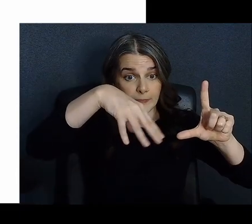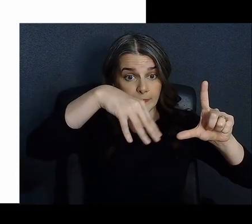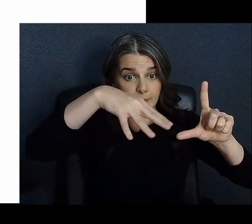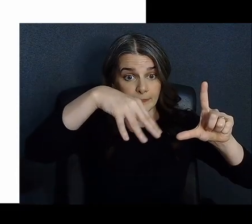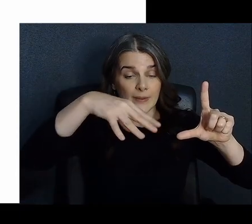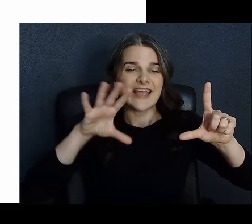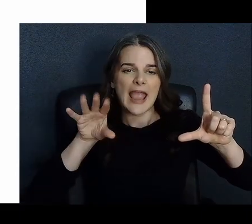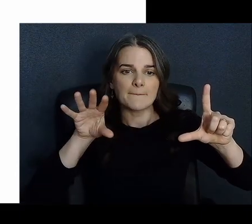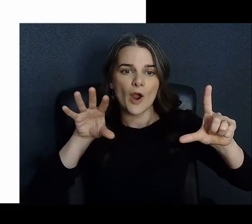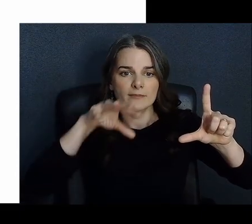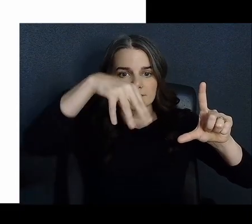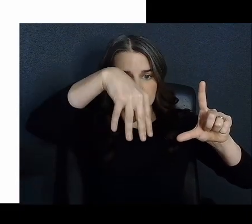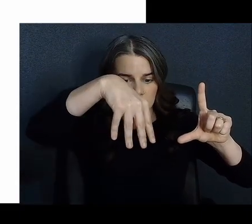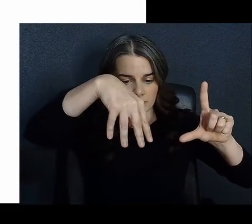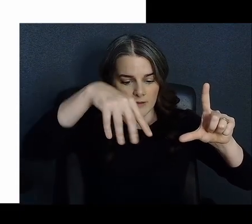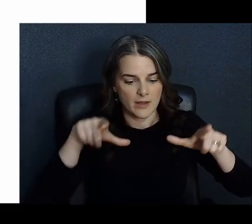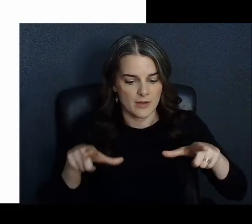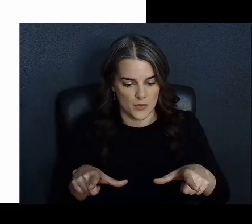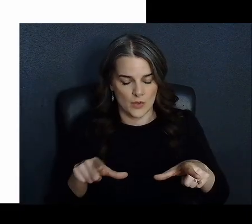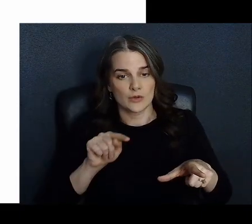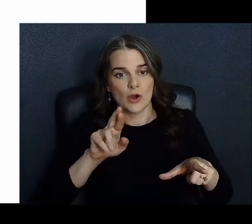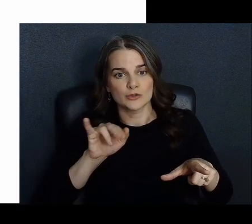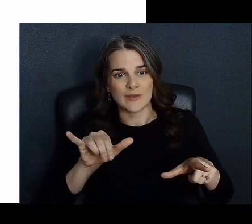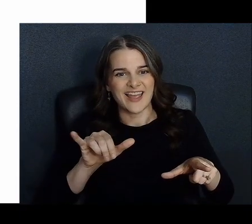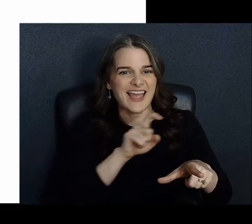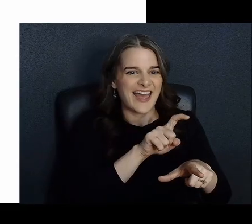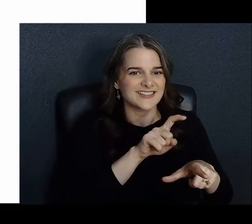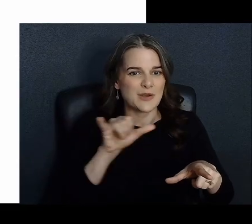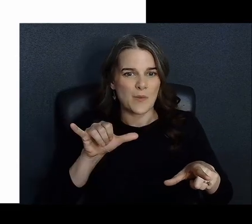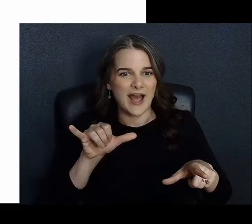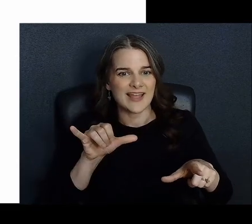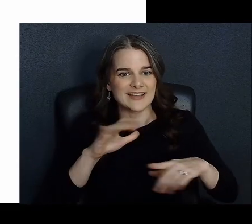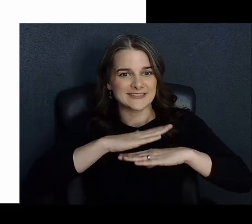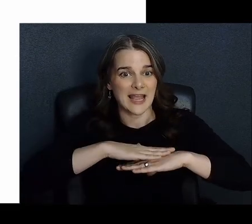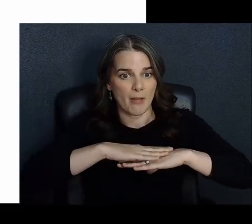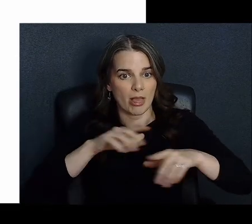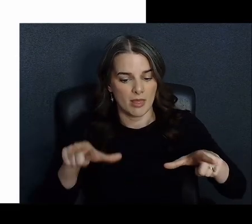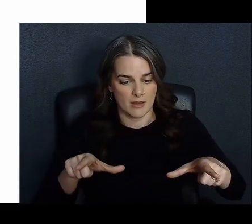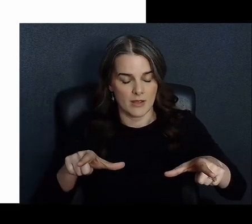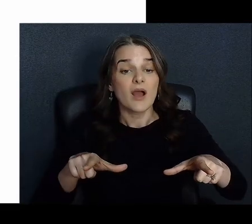The tray, they call it an xy table, and that can move forward, up and down,